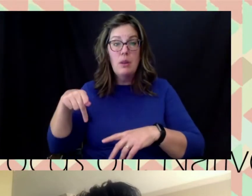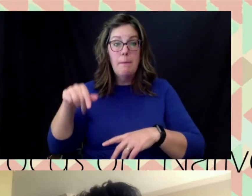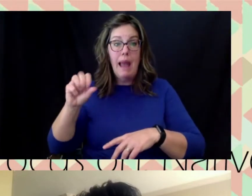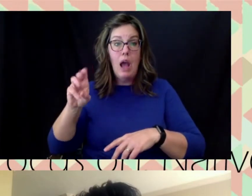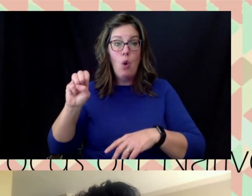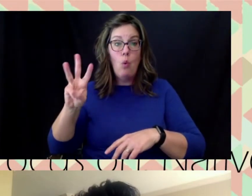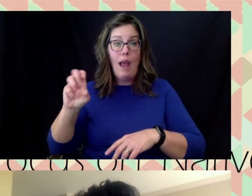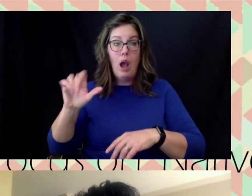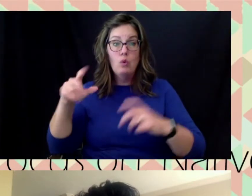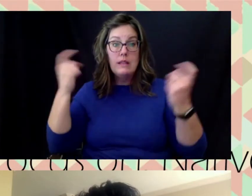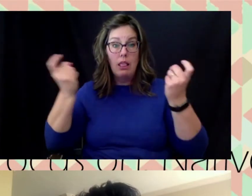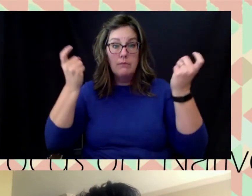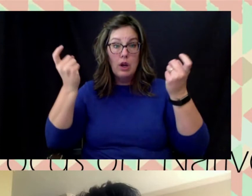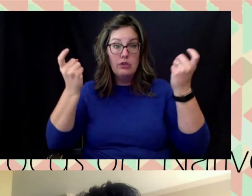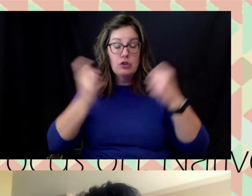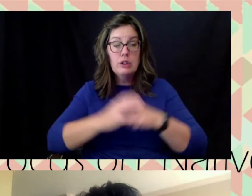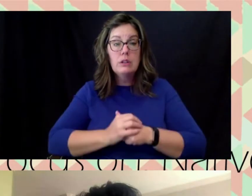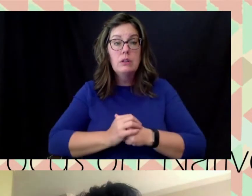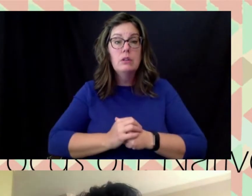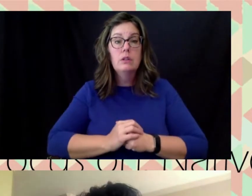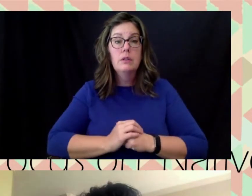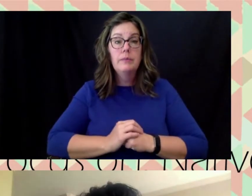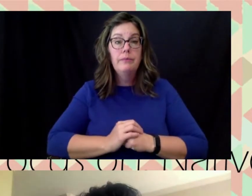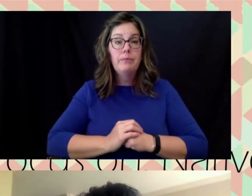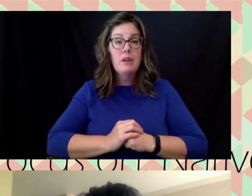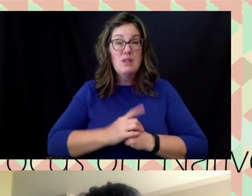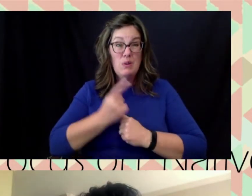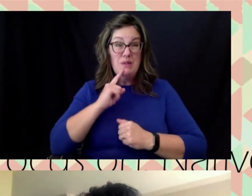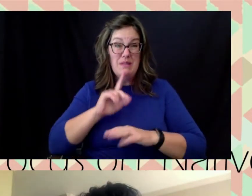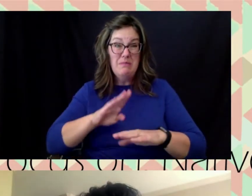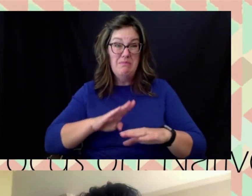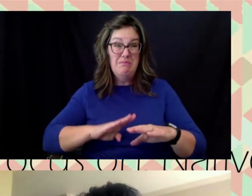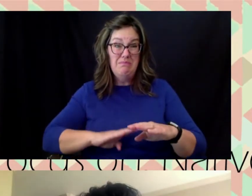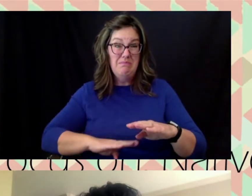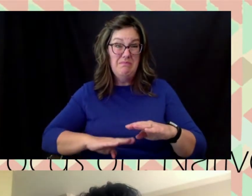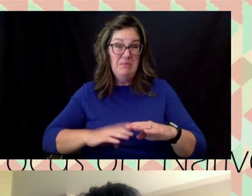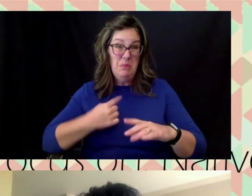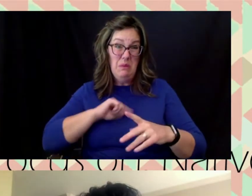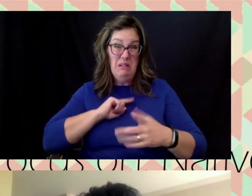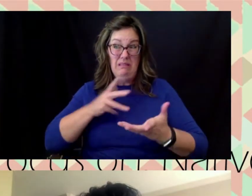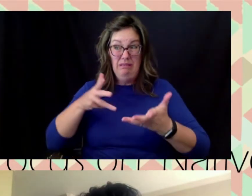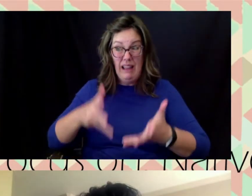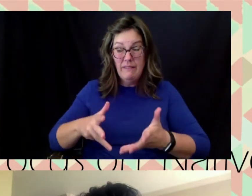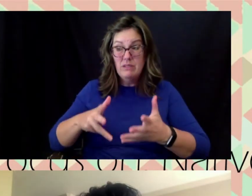as we call them and so it was basically being left to fend for ourselves so there's there's um